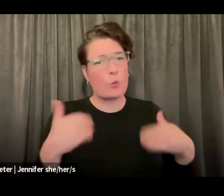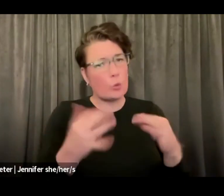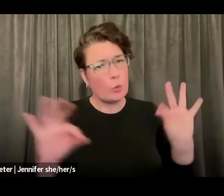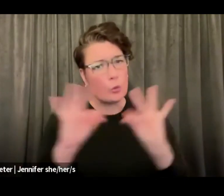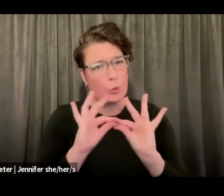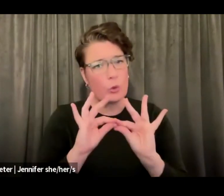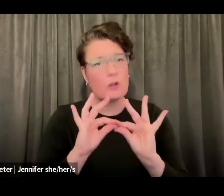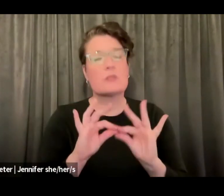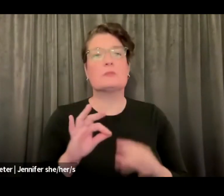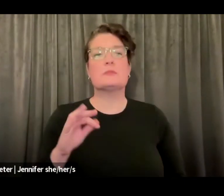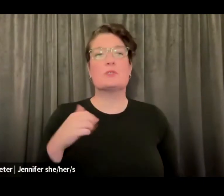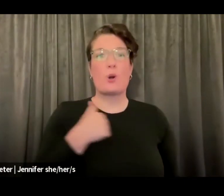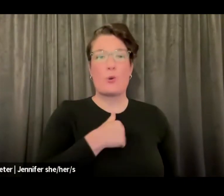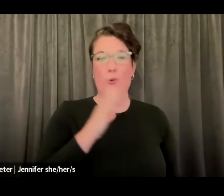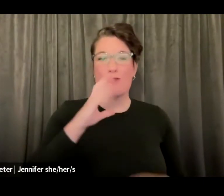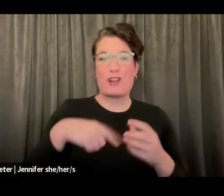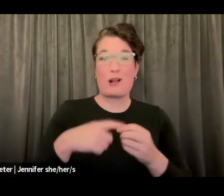the other day about the salmon returning.